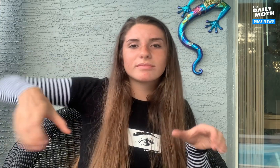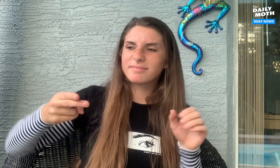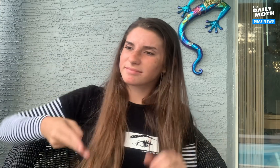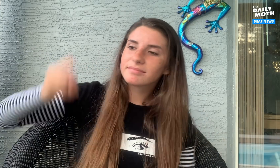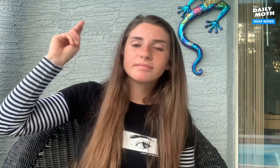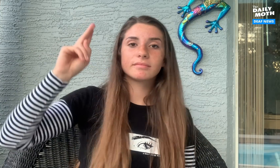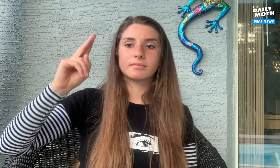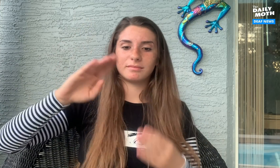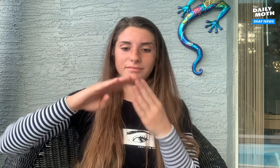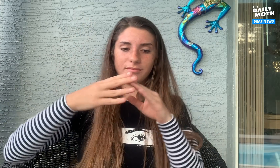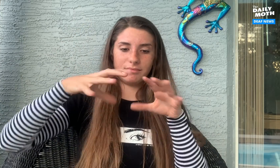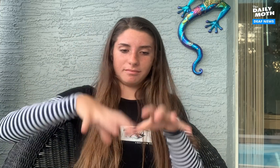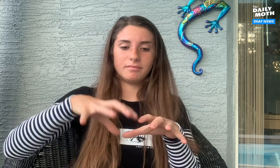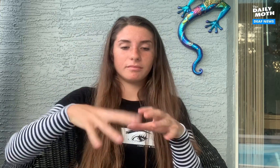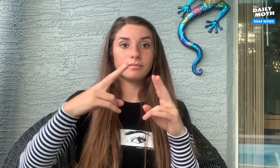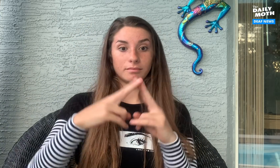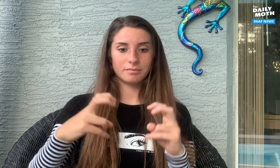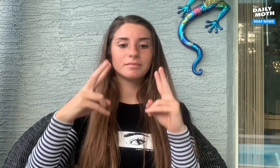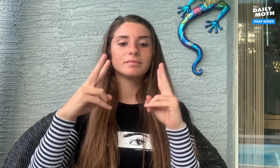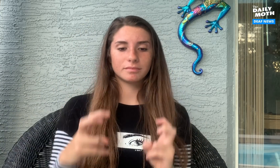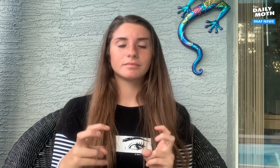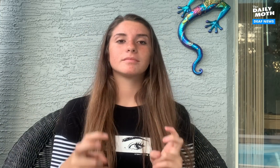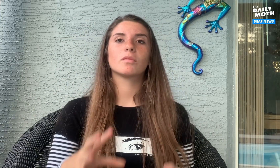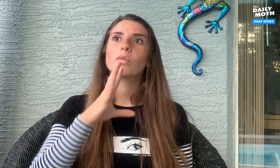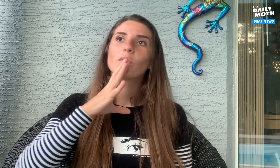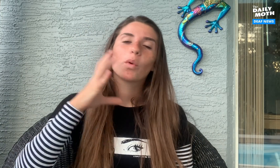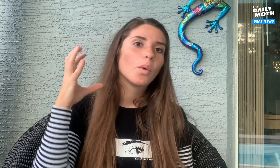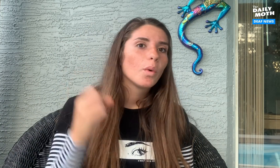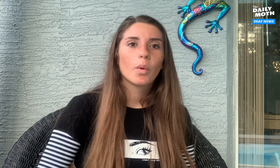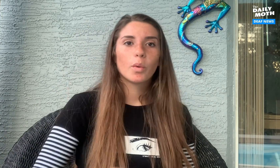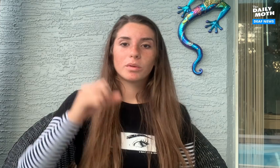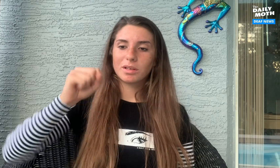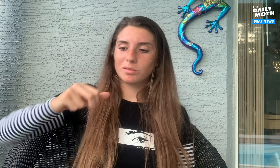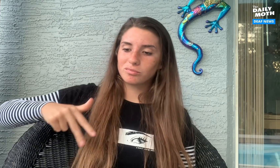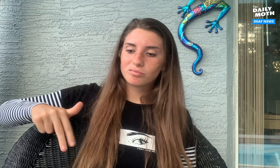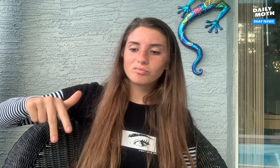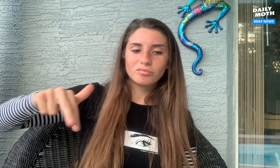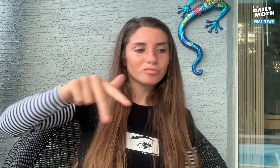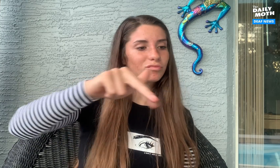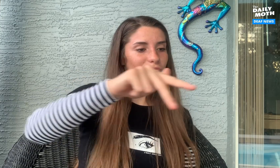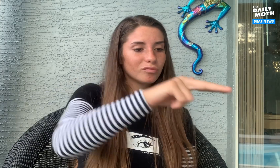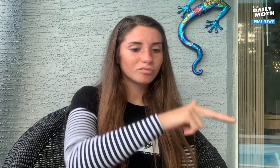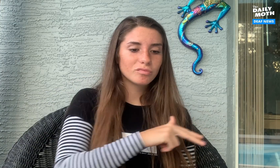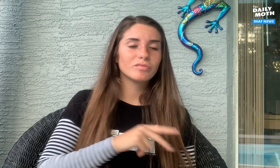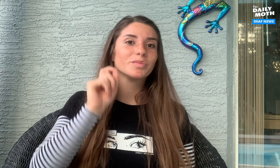with healthcare, pointing out that he helped to pass Obamacare.